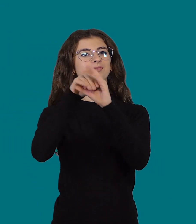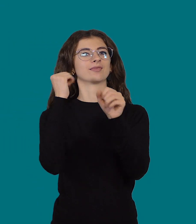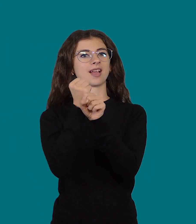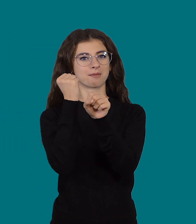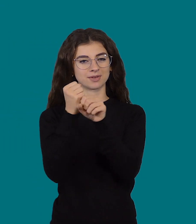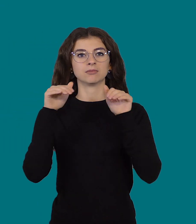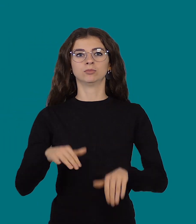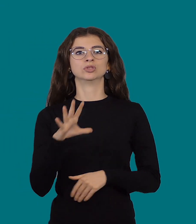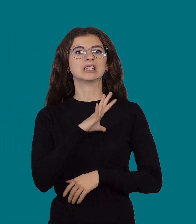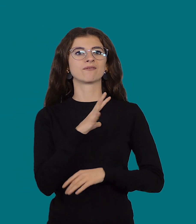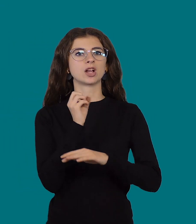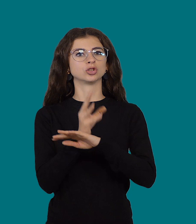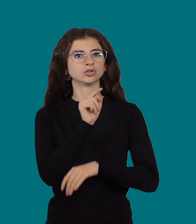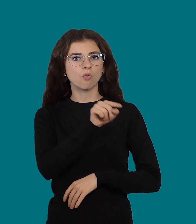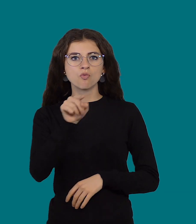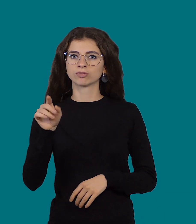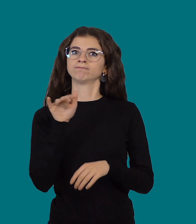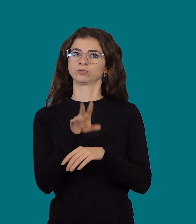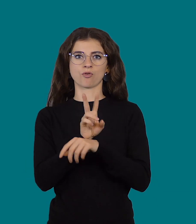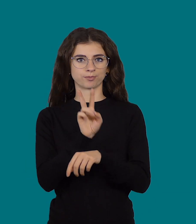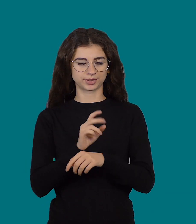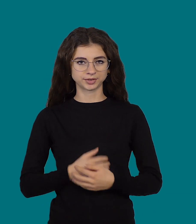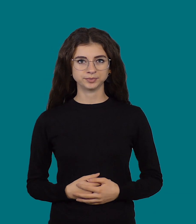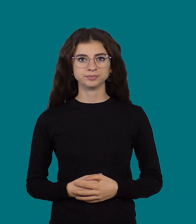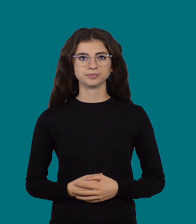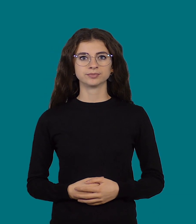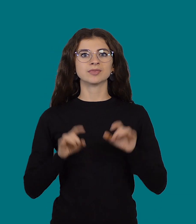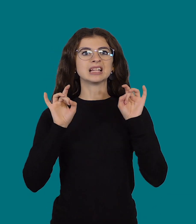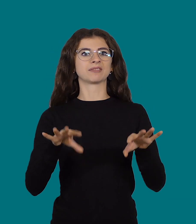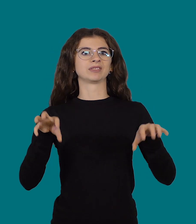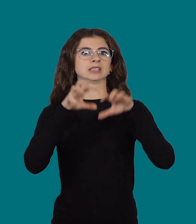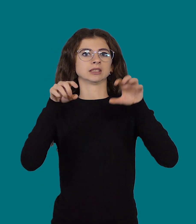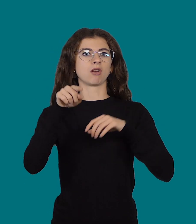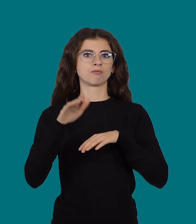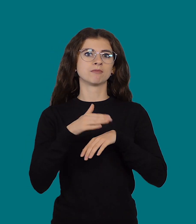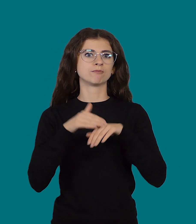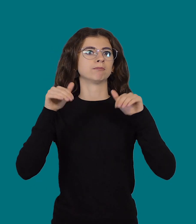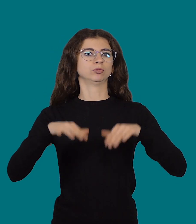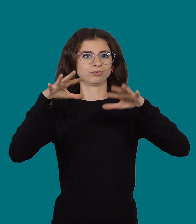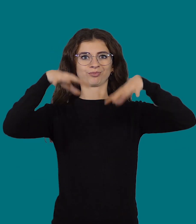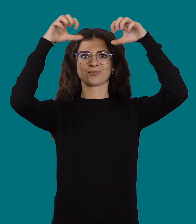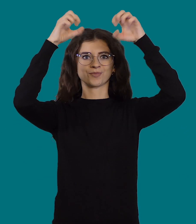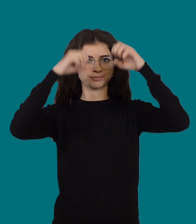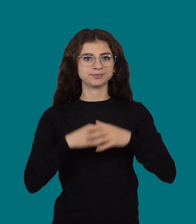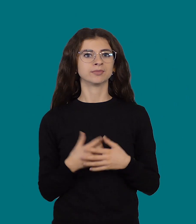During work, she also has to pay attention to hazardous substances. Toxic dust, for example, must remain in the fume hood